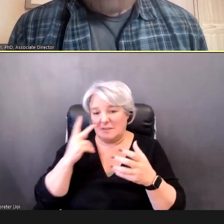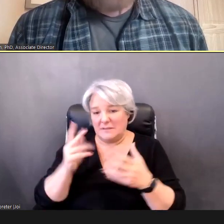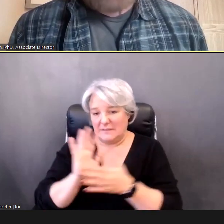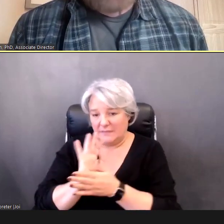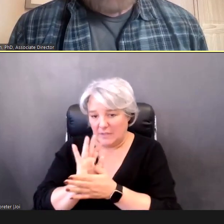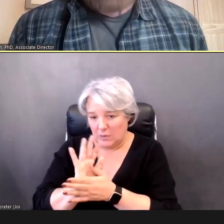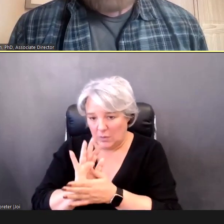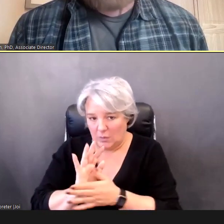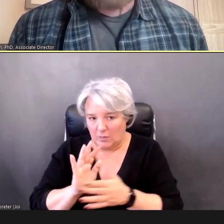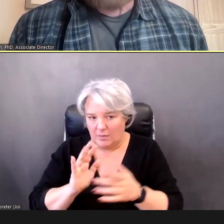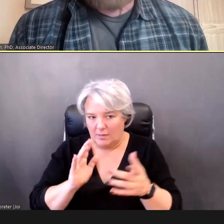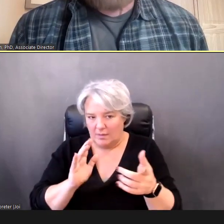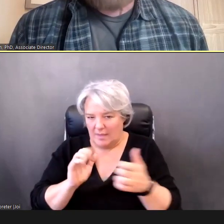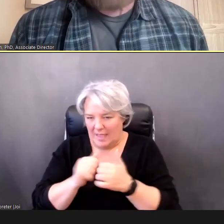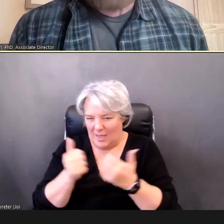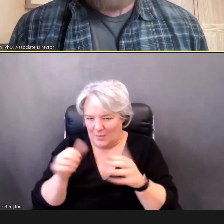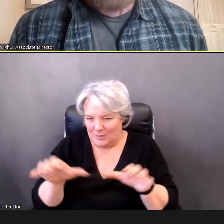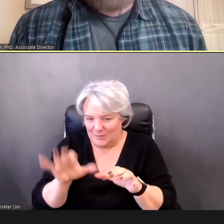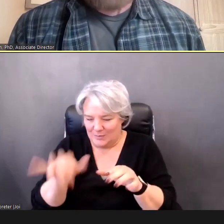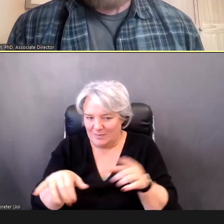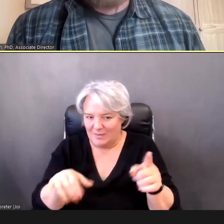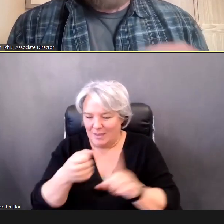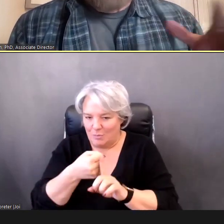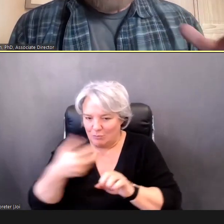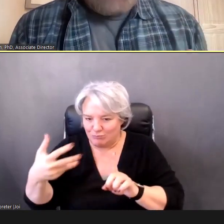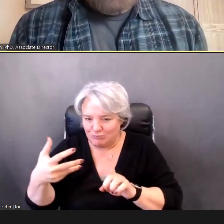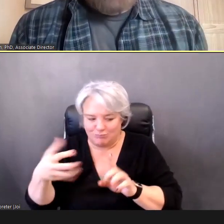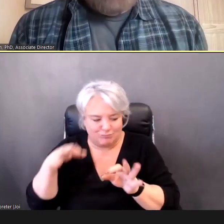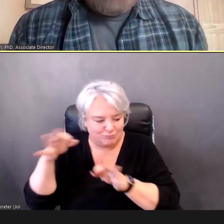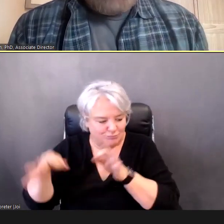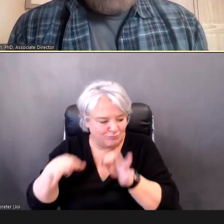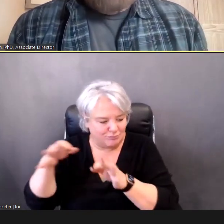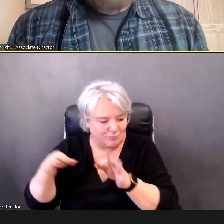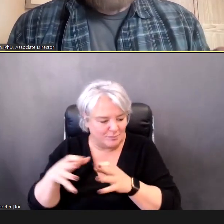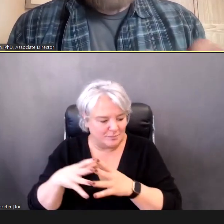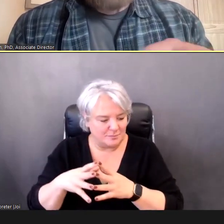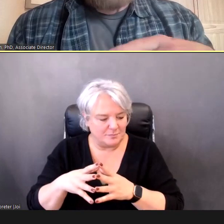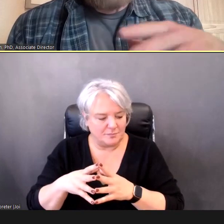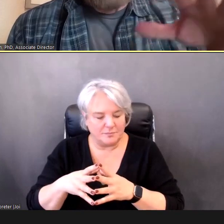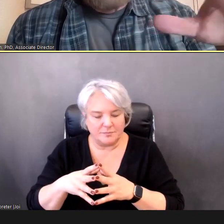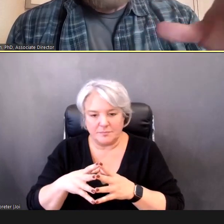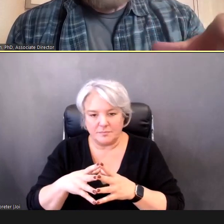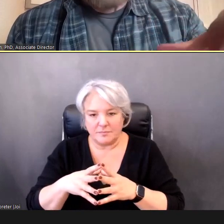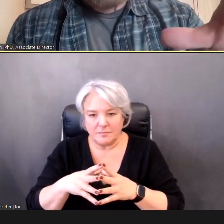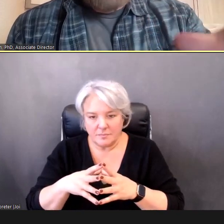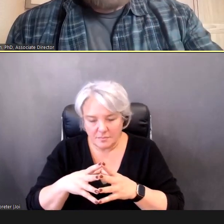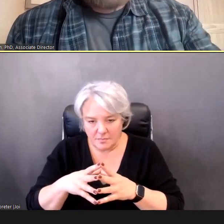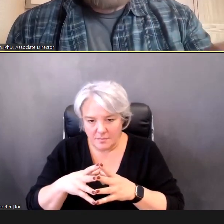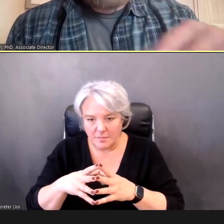played out in